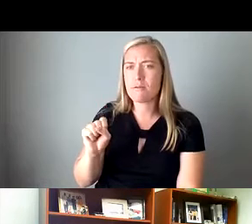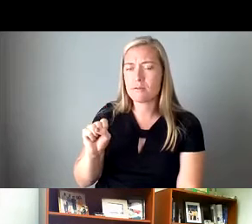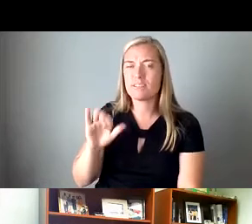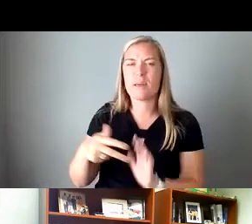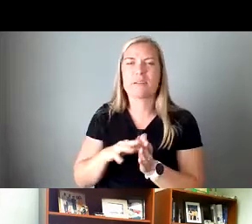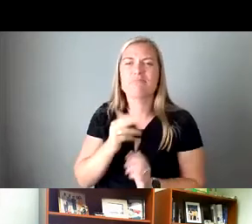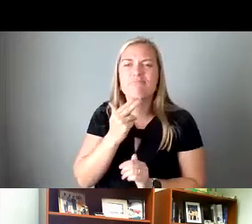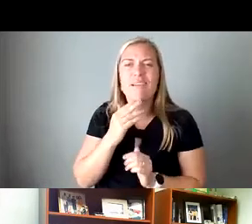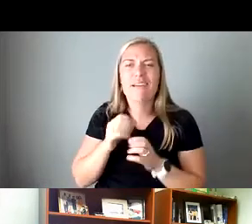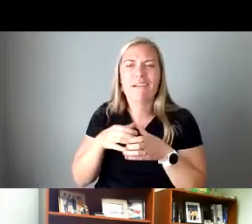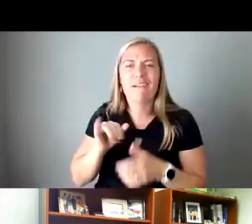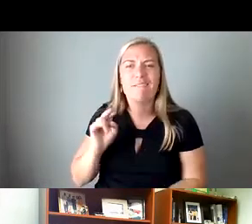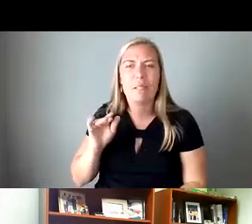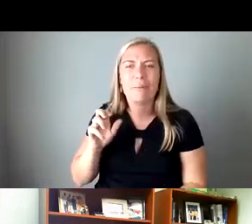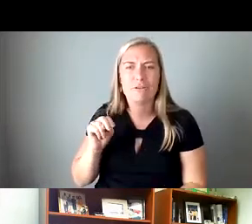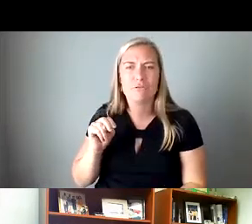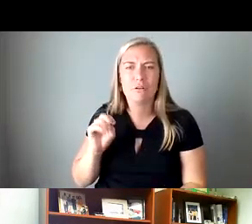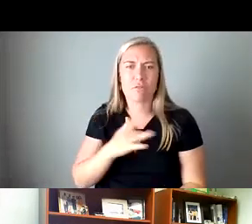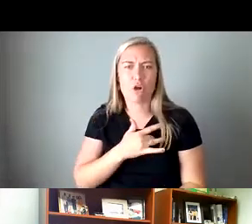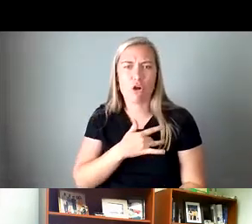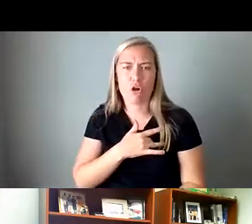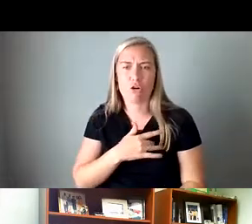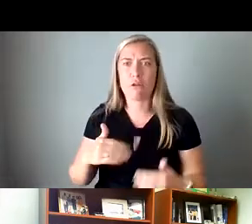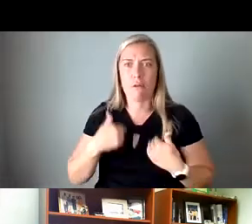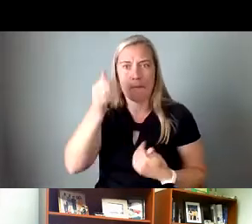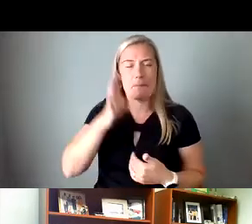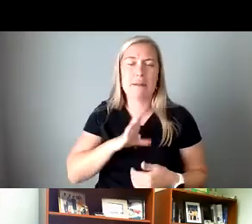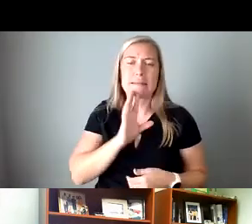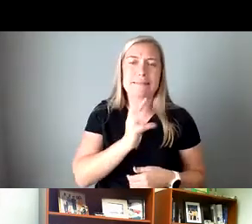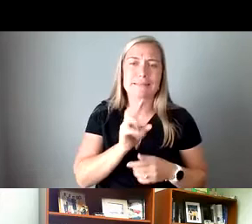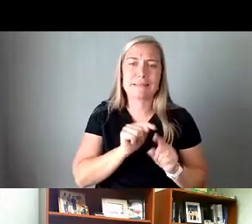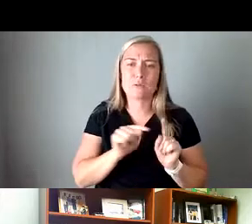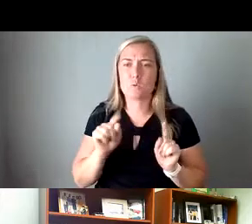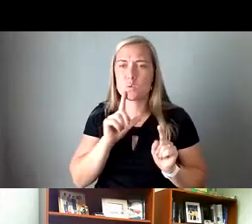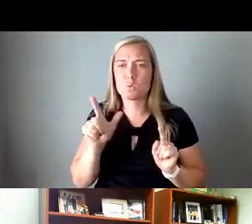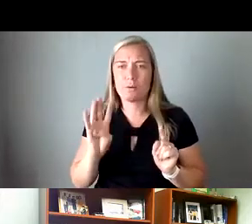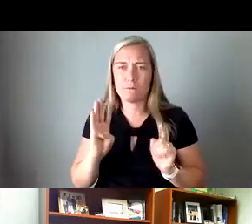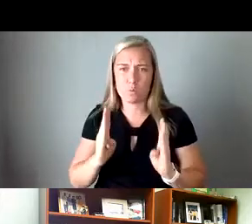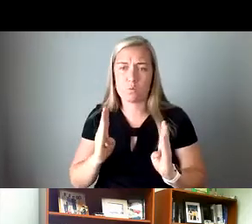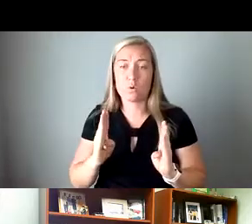young men between the ages of 16 and 24. No one has died from this. Most of them aren't